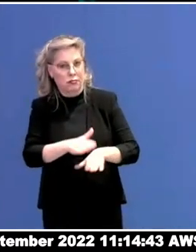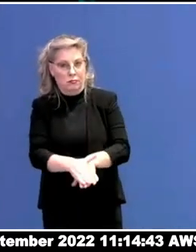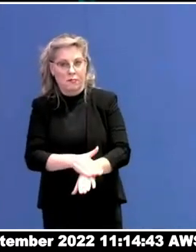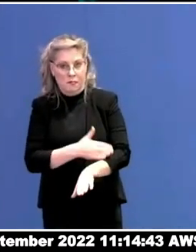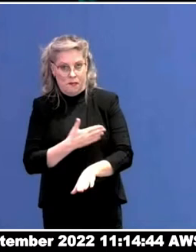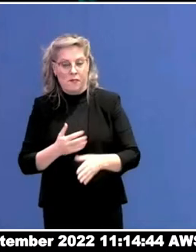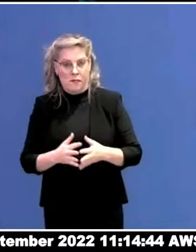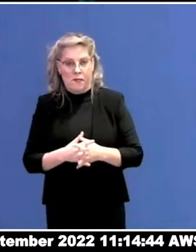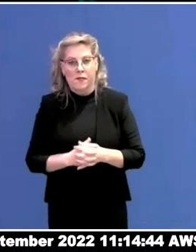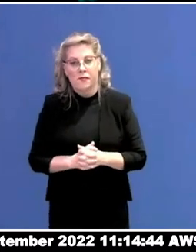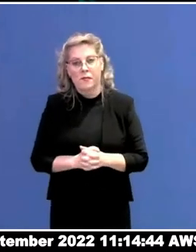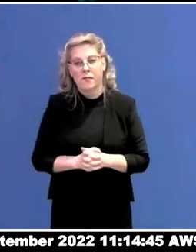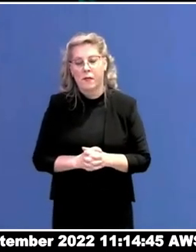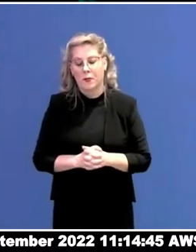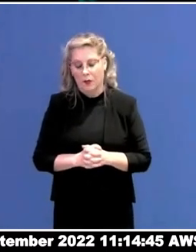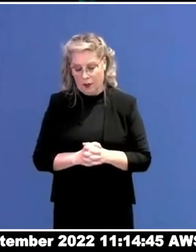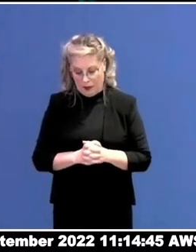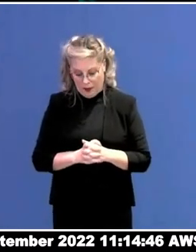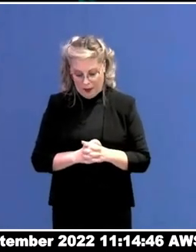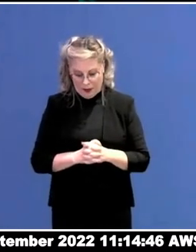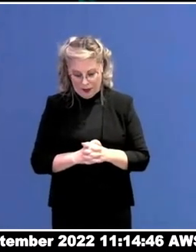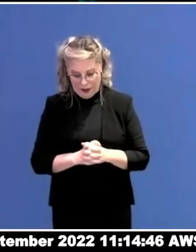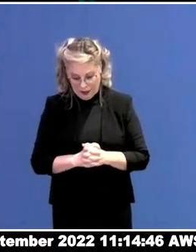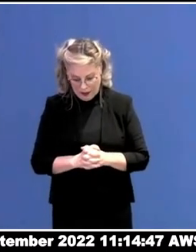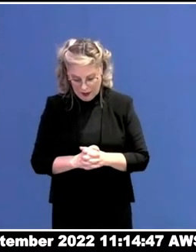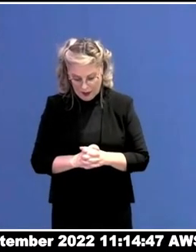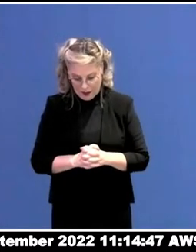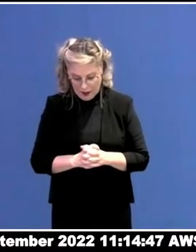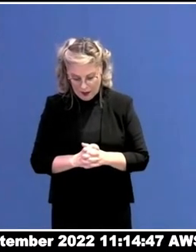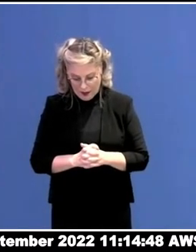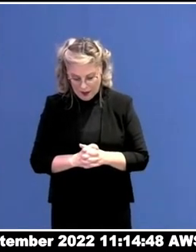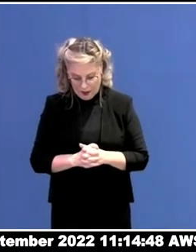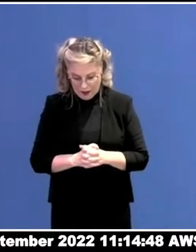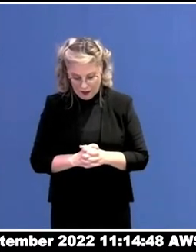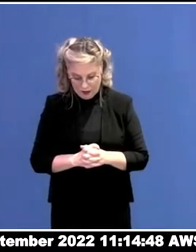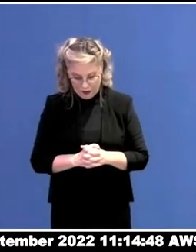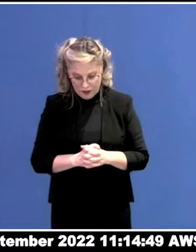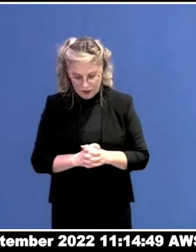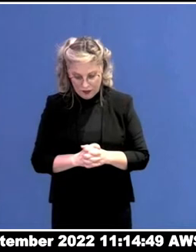Thank you. MS McMAHON: Thank you Commissioner Mason. So, the work is really extensive.